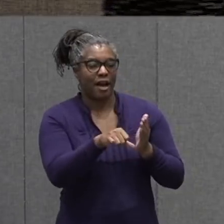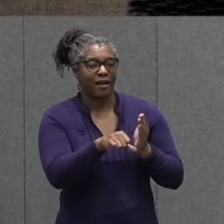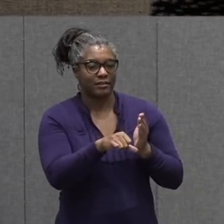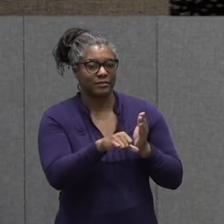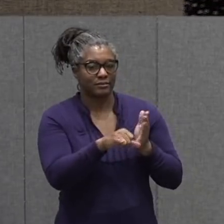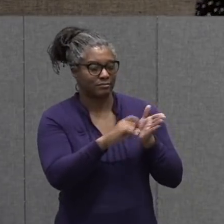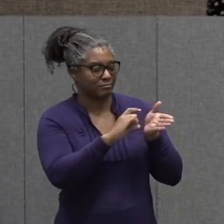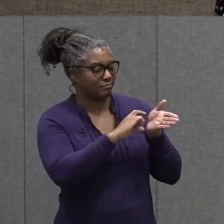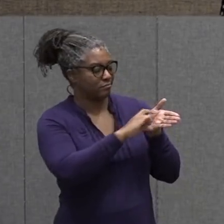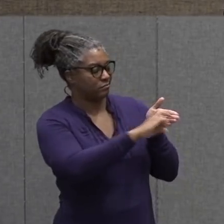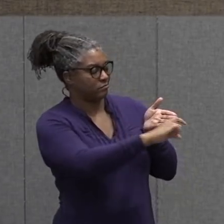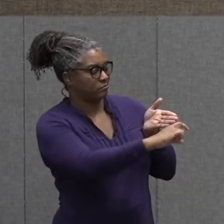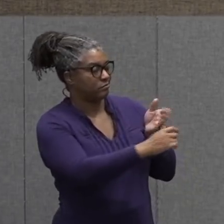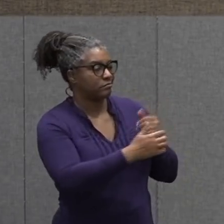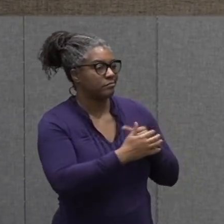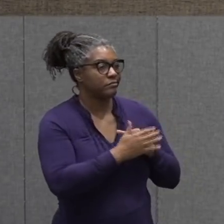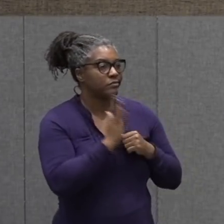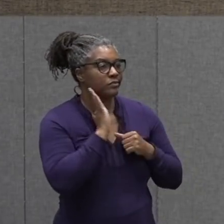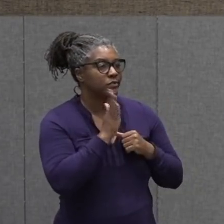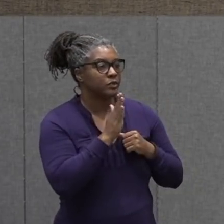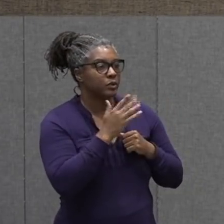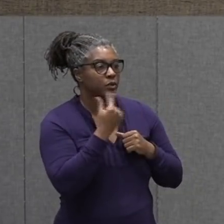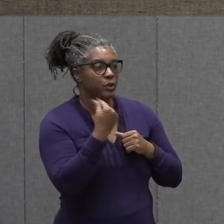I want to pay particular attention to the N.